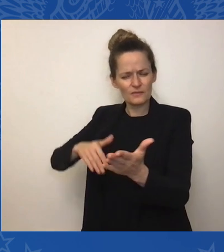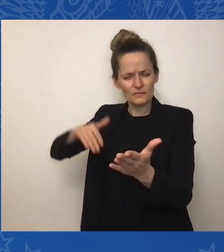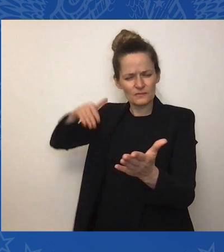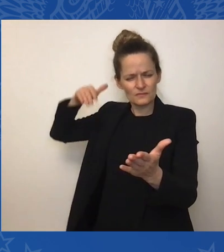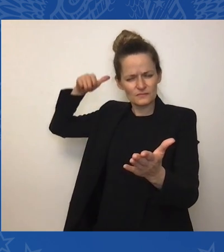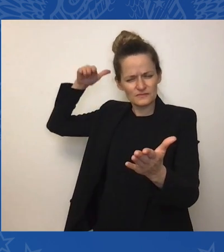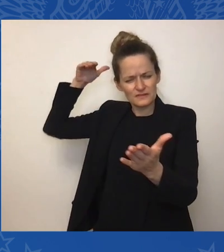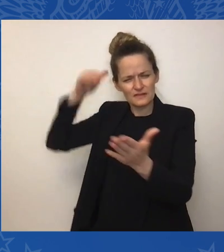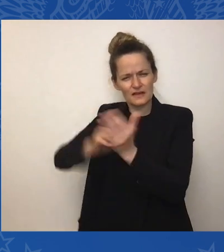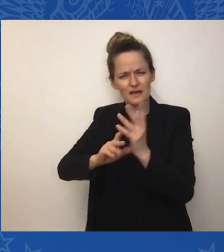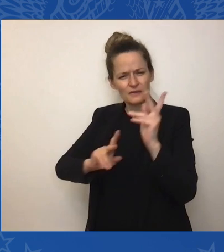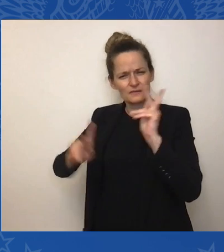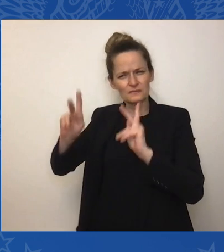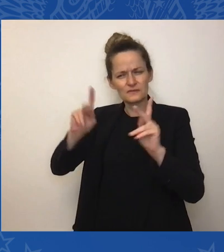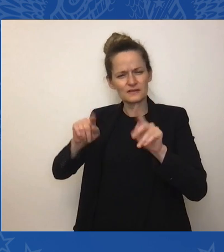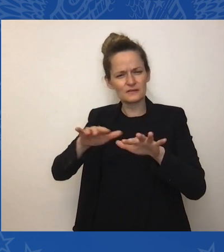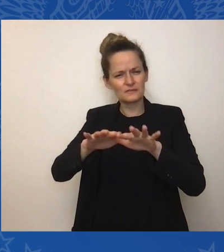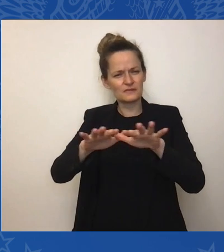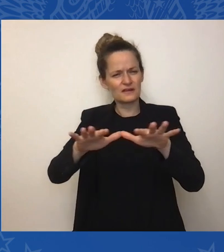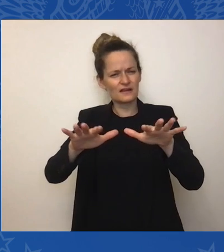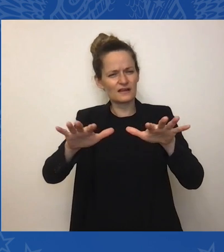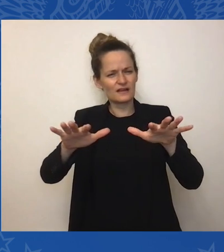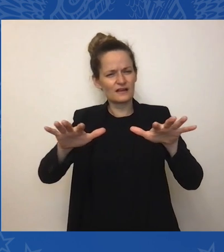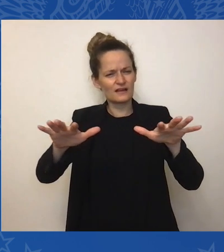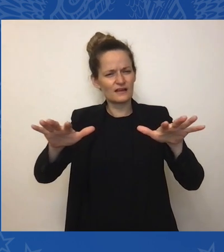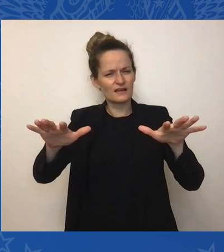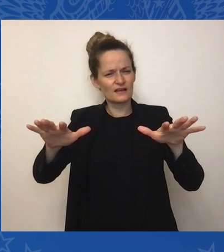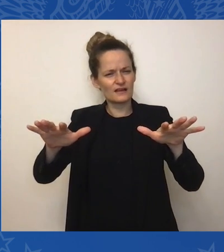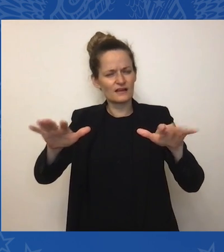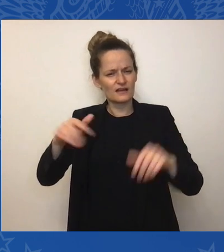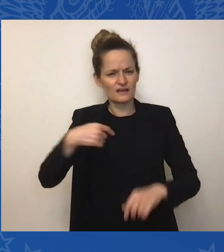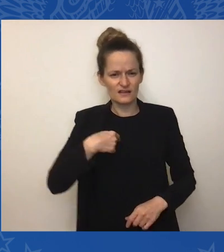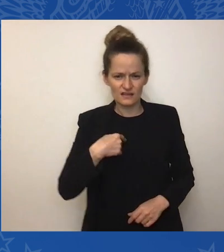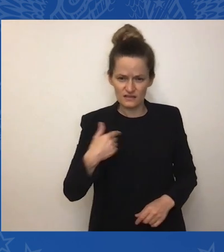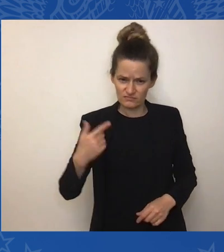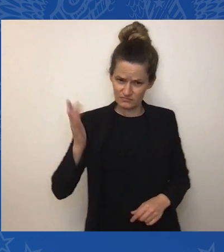I was proud to be the senator who actually got Strom Thurmond